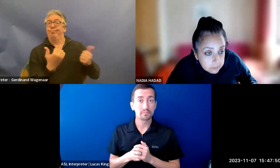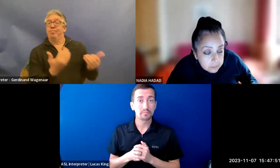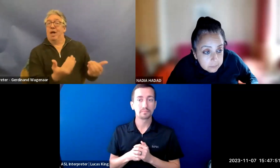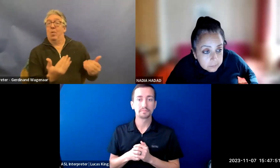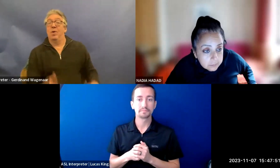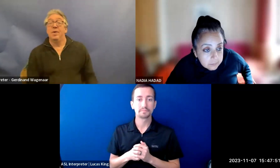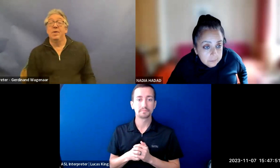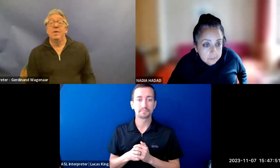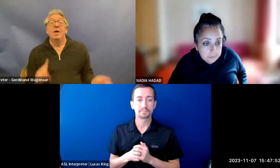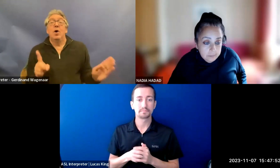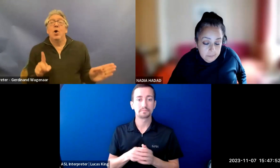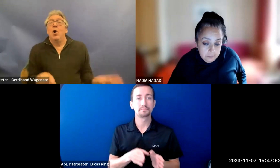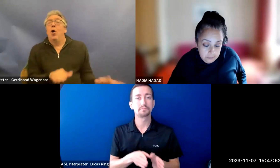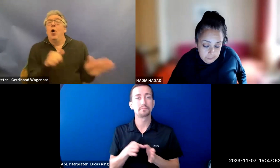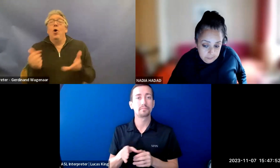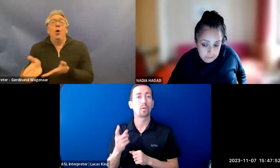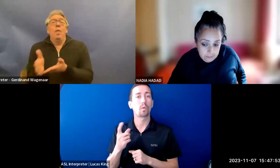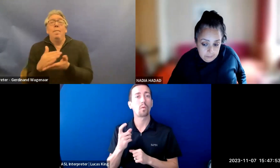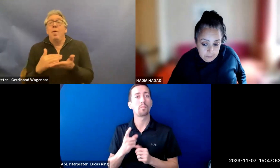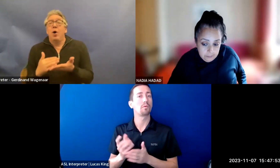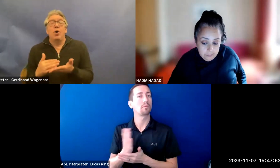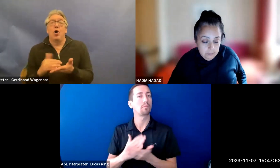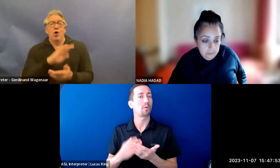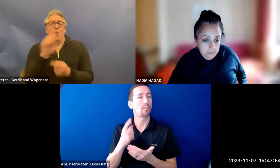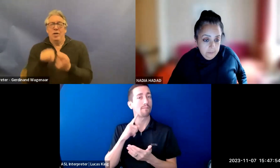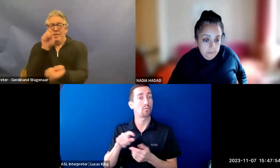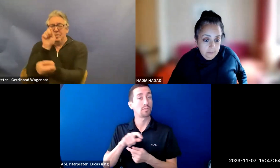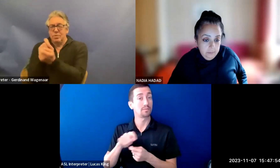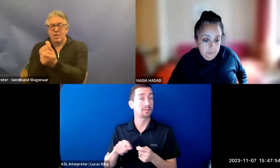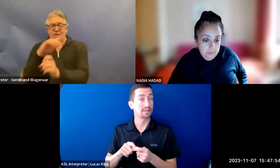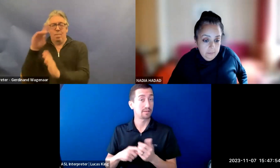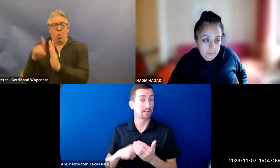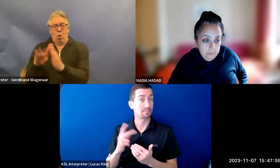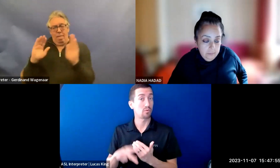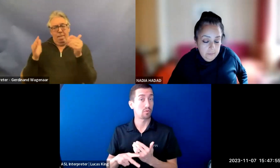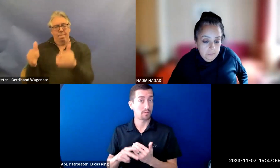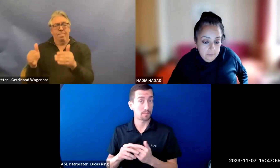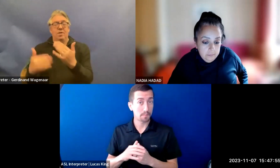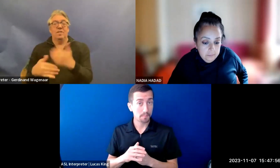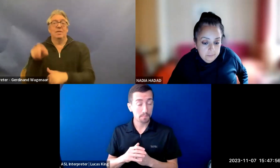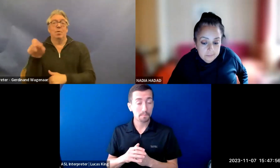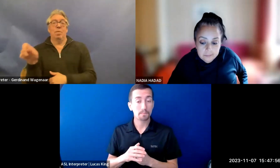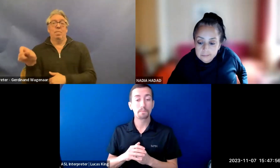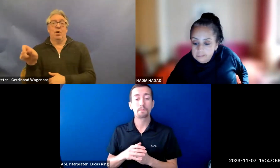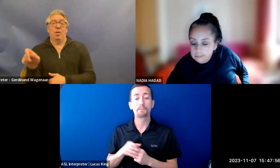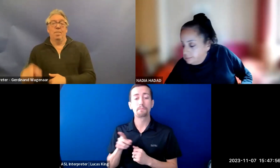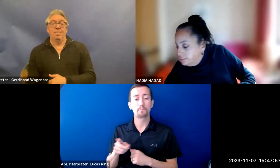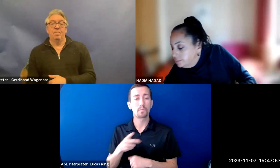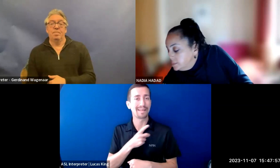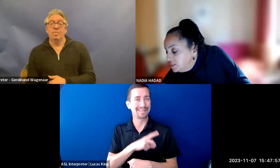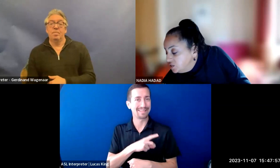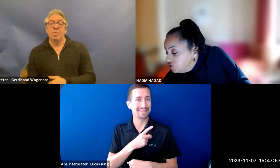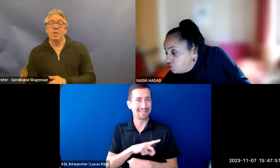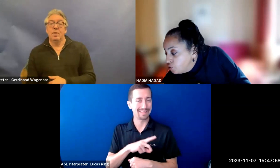Another aspect is specific programs. In 2021, the delegation launched a call for proposals